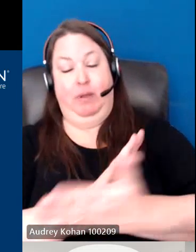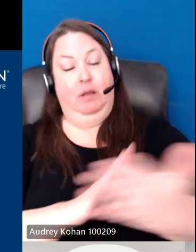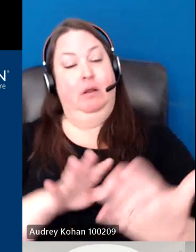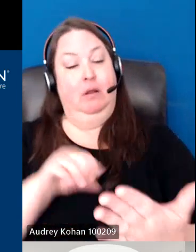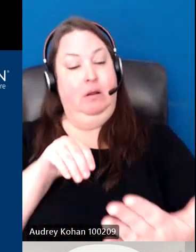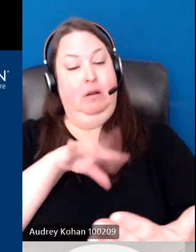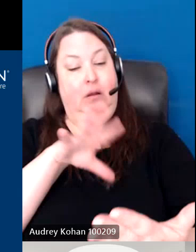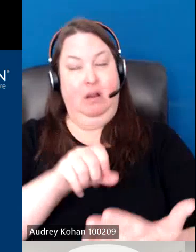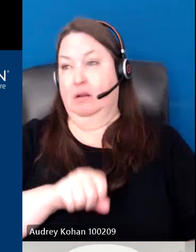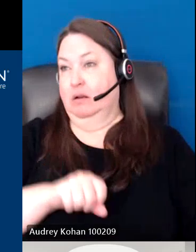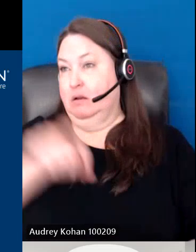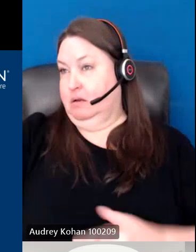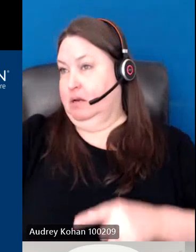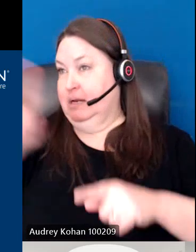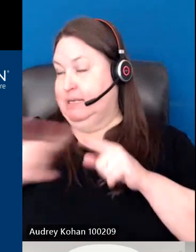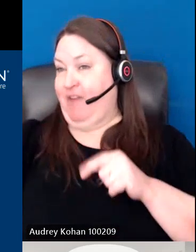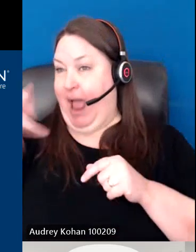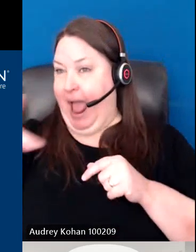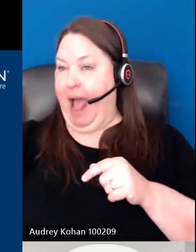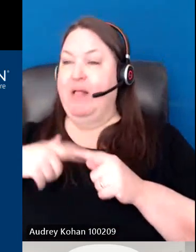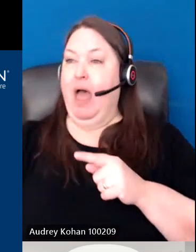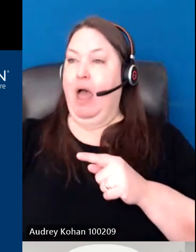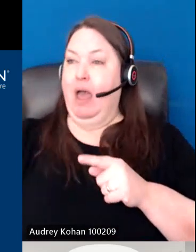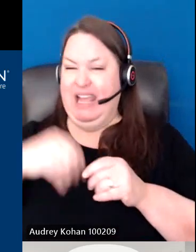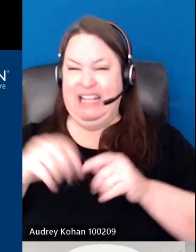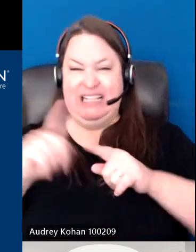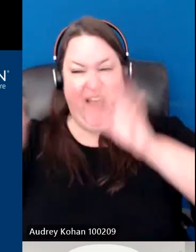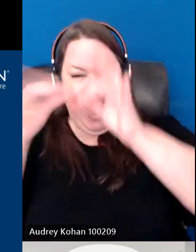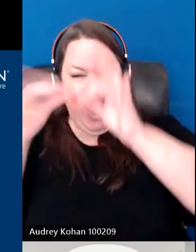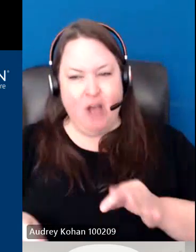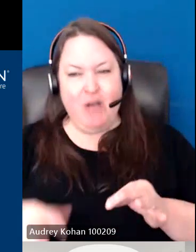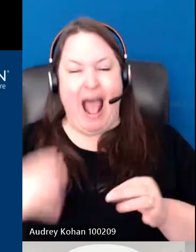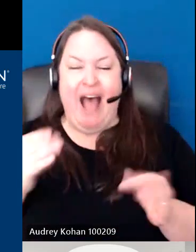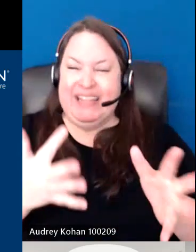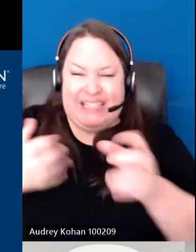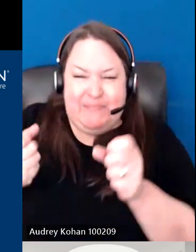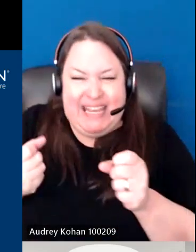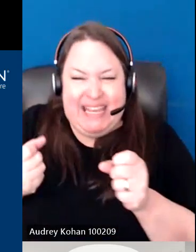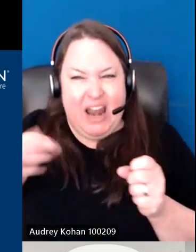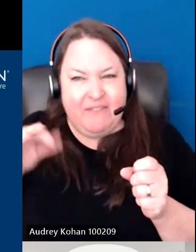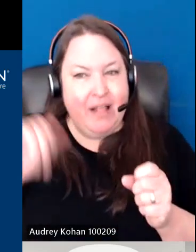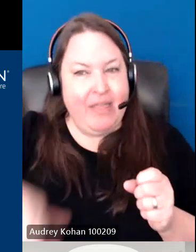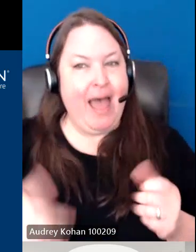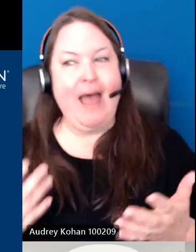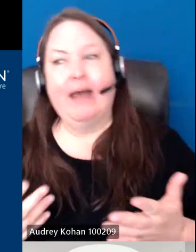and it comes back in a different language and you know that the speed of that um it again you know